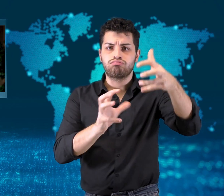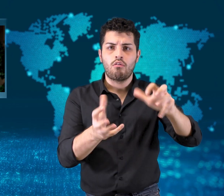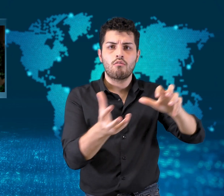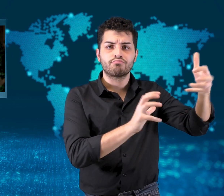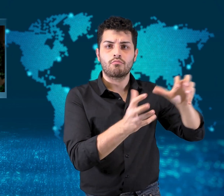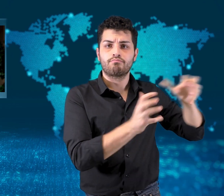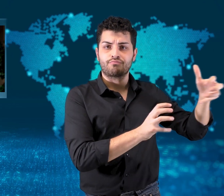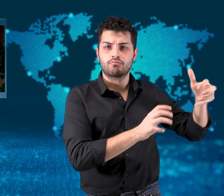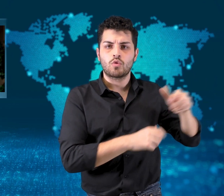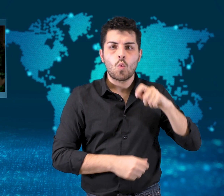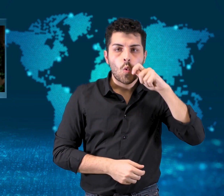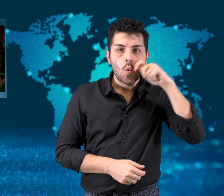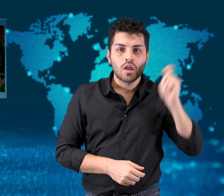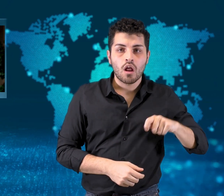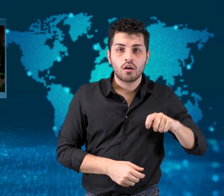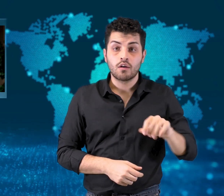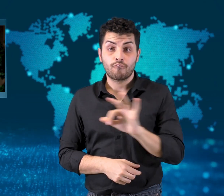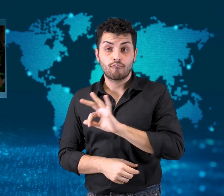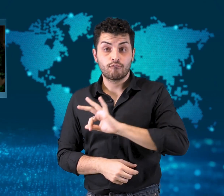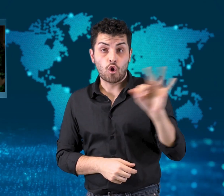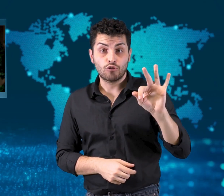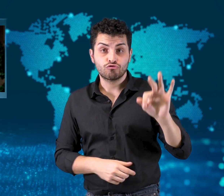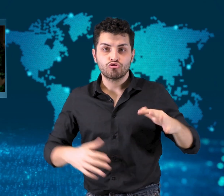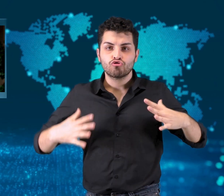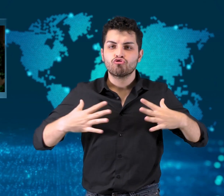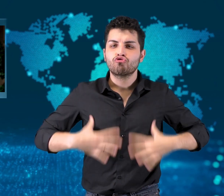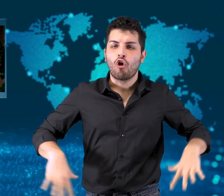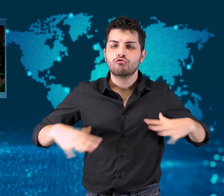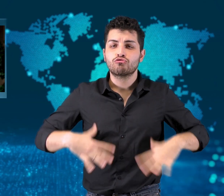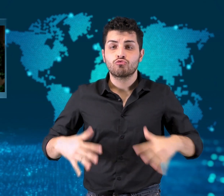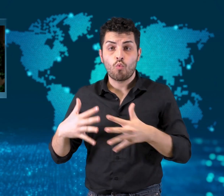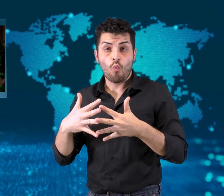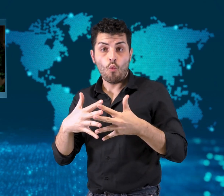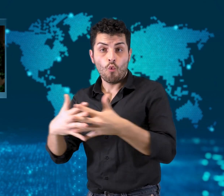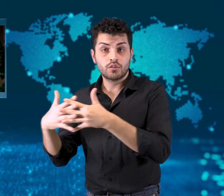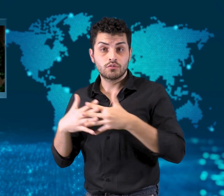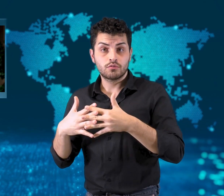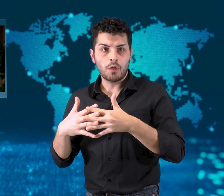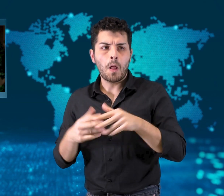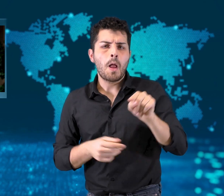foreign governments including Ukraine,